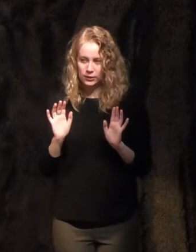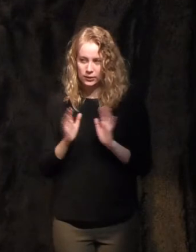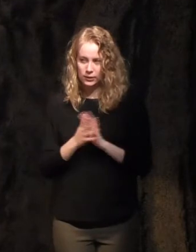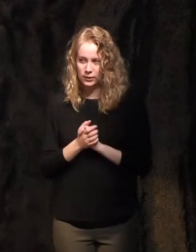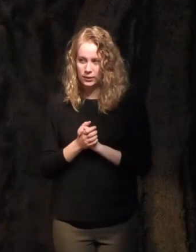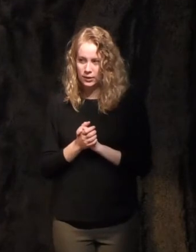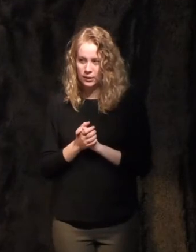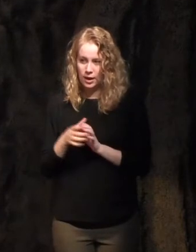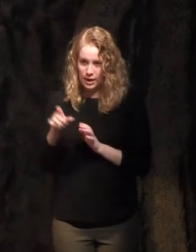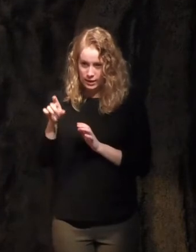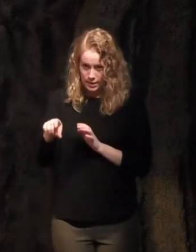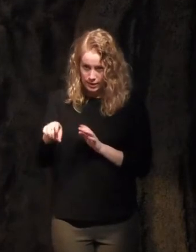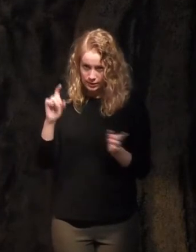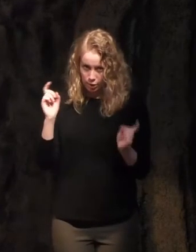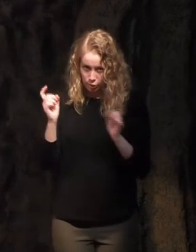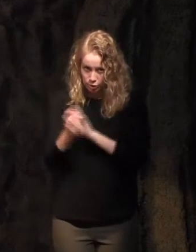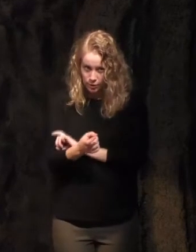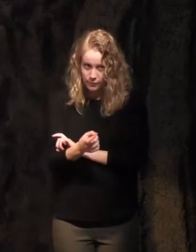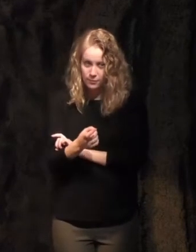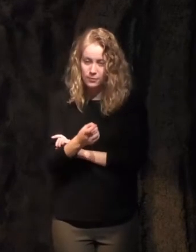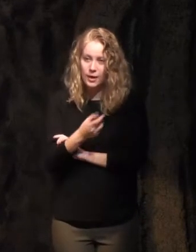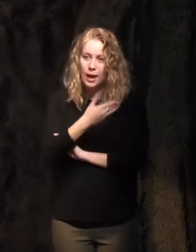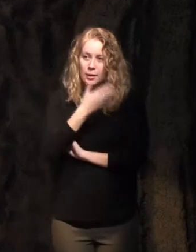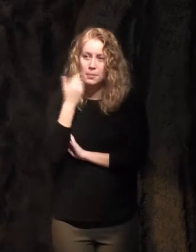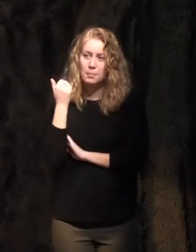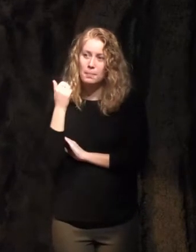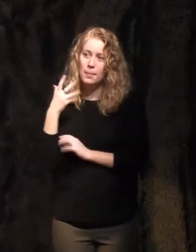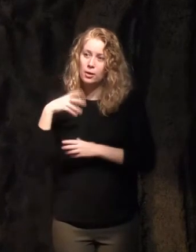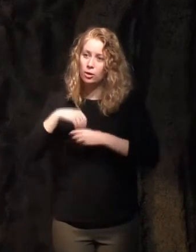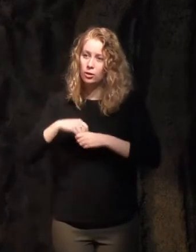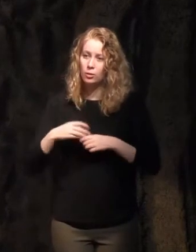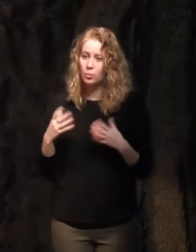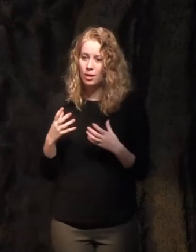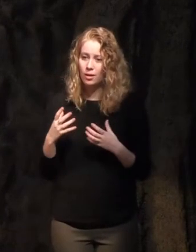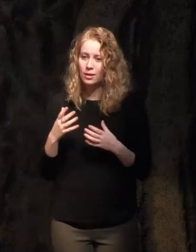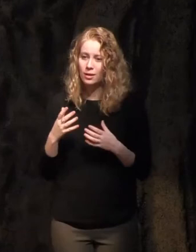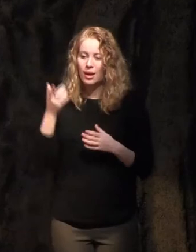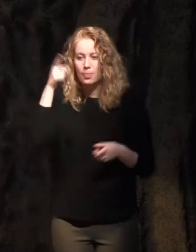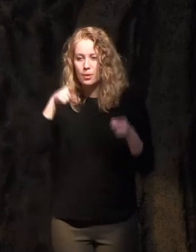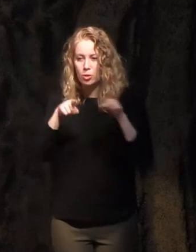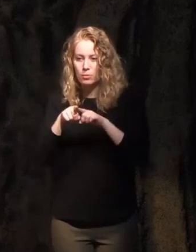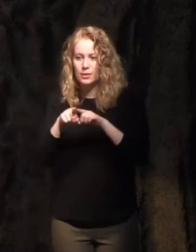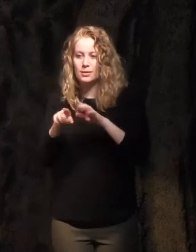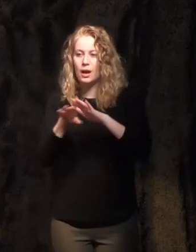The necessary shift is better located in the agreements' underlying philosophy.